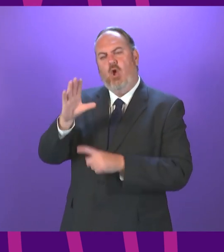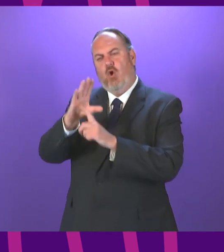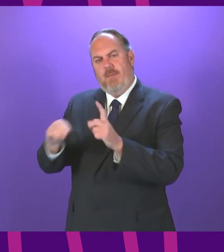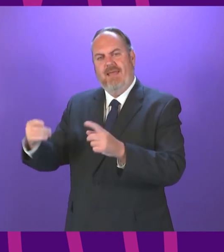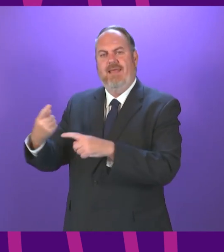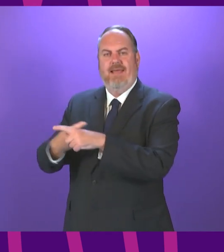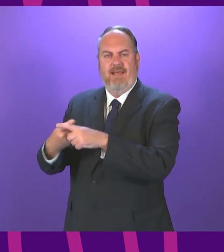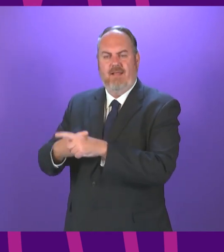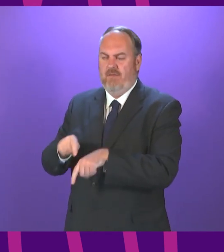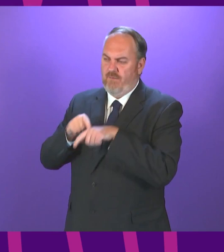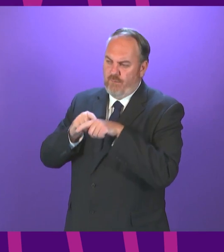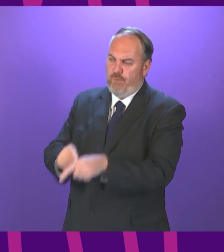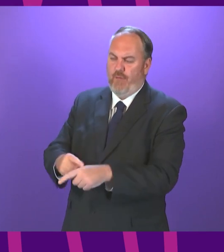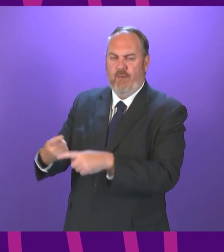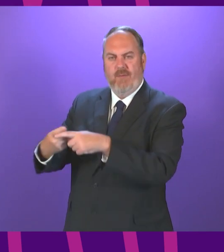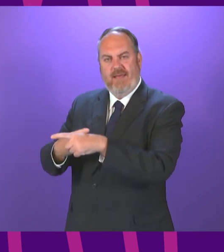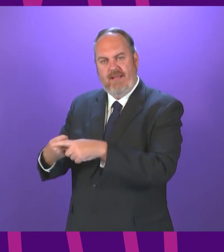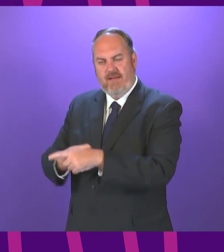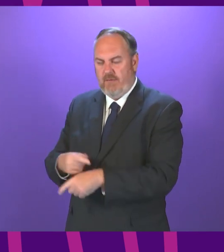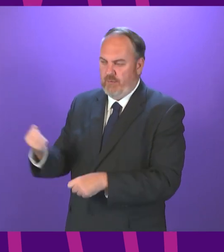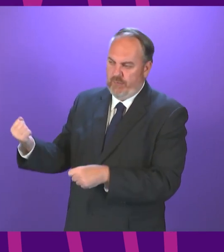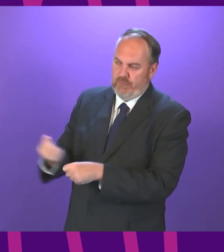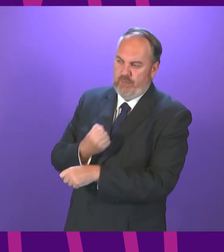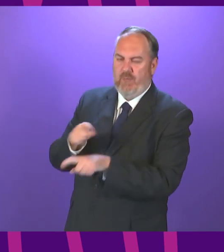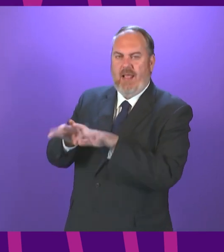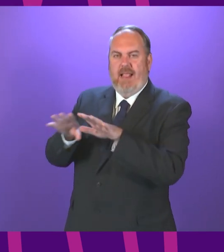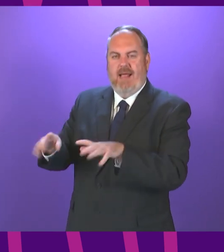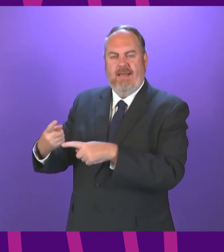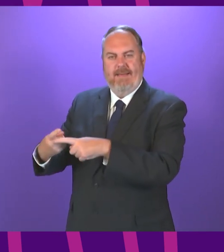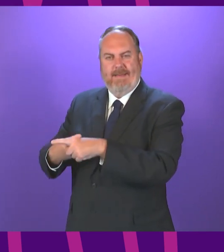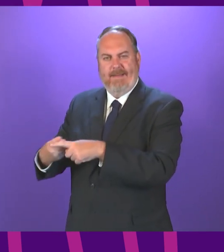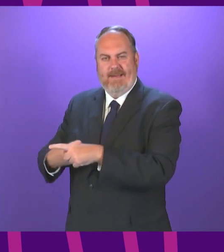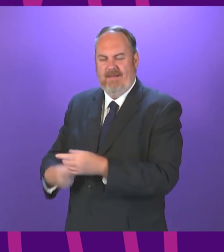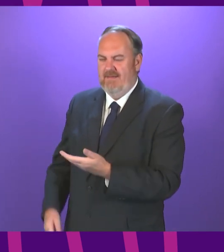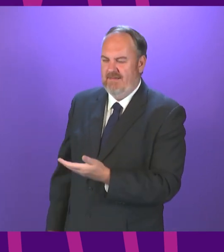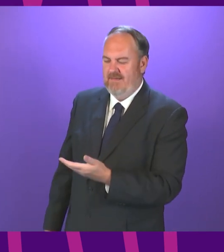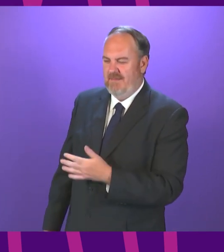and to lift restrictions more quickly and in a wholesale manner. As recently as this morning,